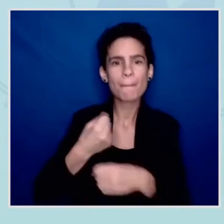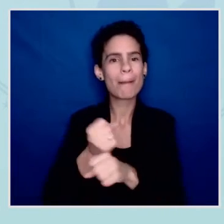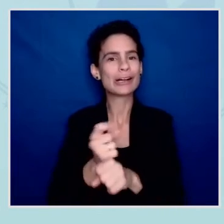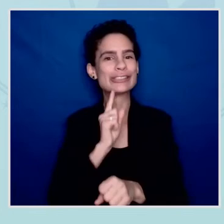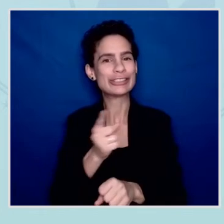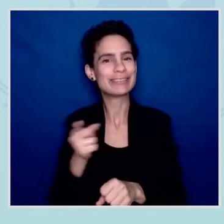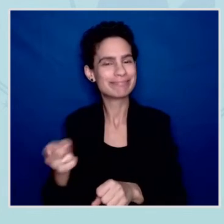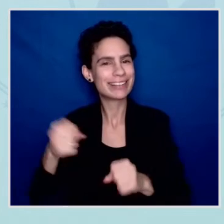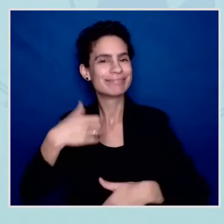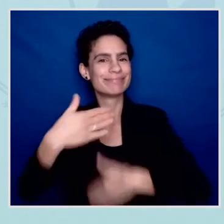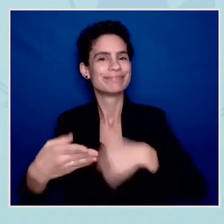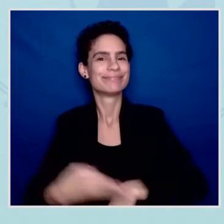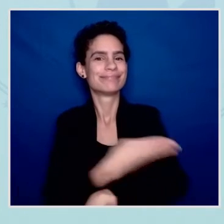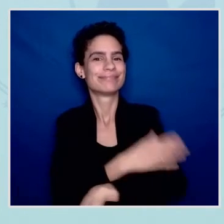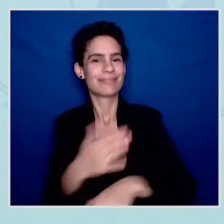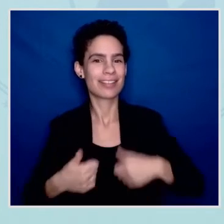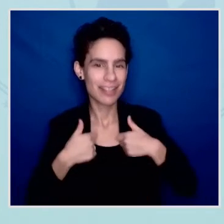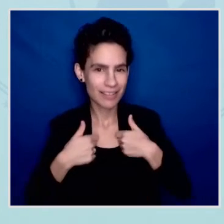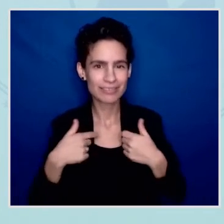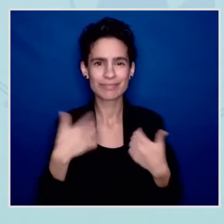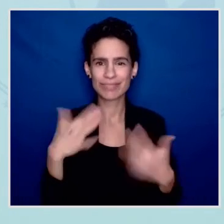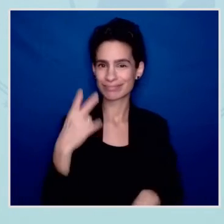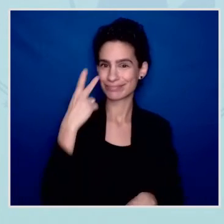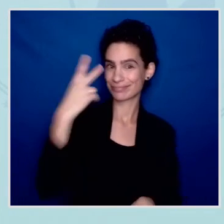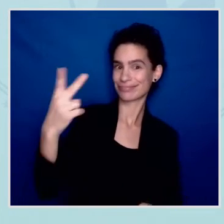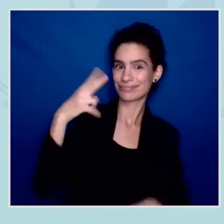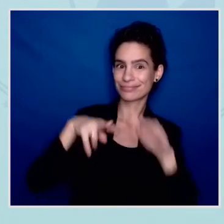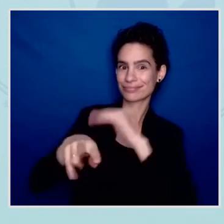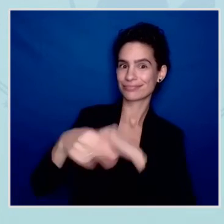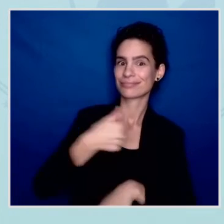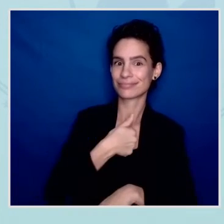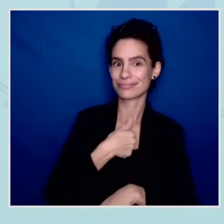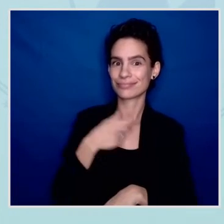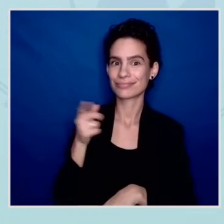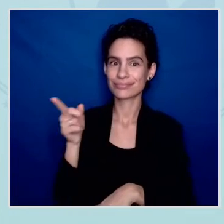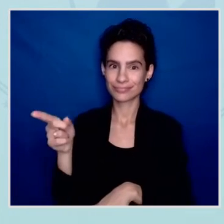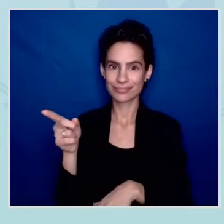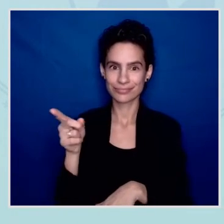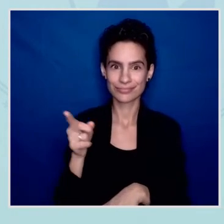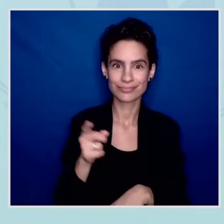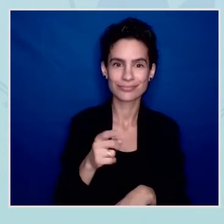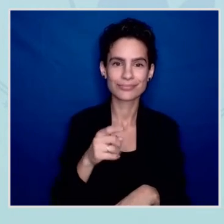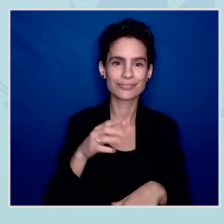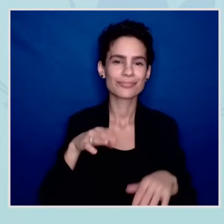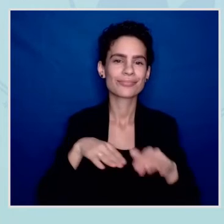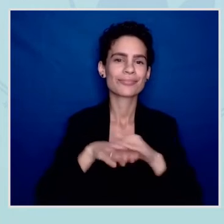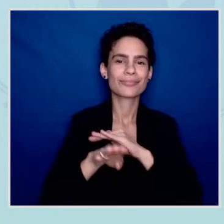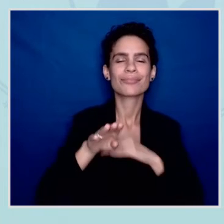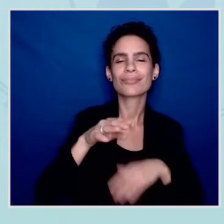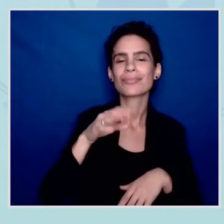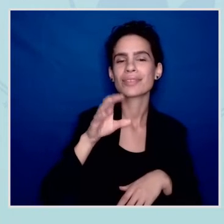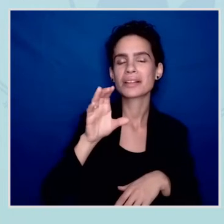TO SPEND THE EXTRA TIME TO REALLY UNDERSTAND WHAT THEY ARE GOING THROUGH AND TO KNOW THEY ARE LOOKING FOR US TO SOLVE EVERYTHING BUT TO UNDERSTAND